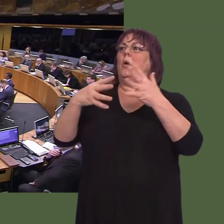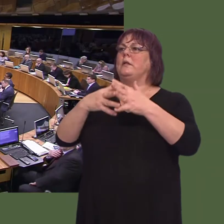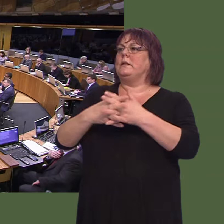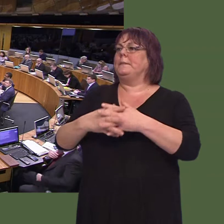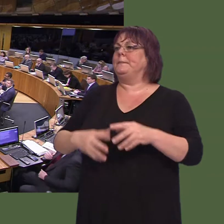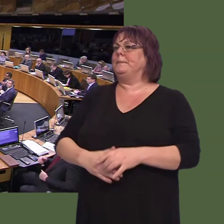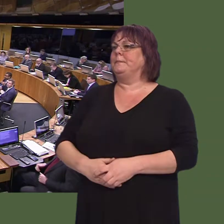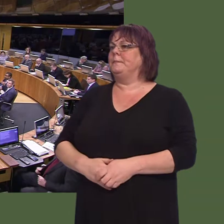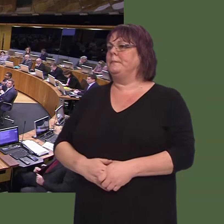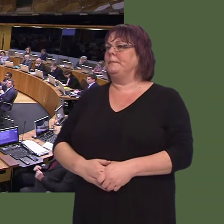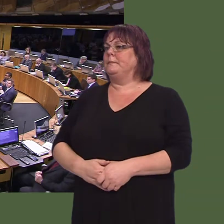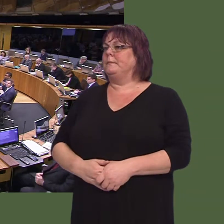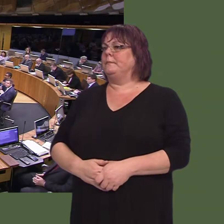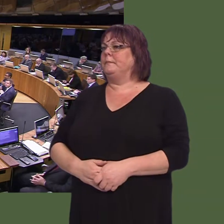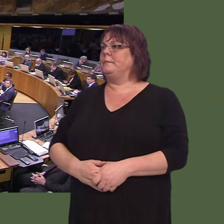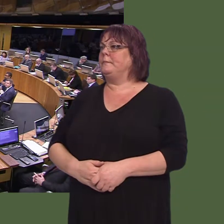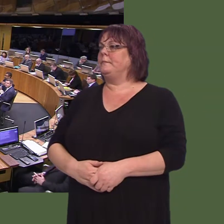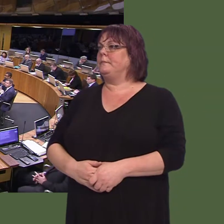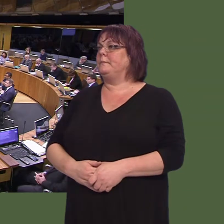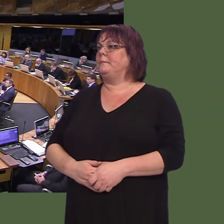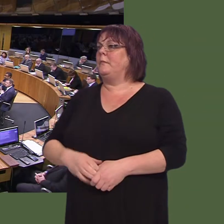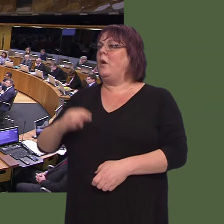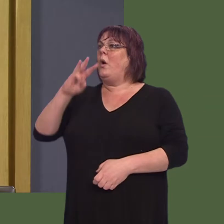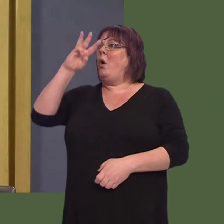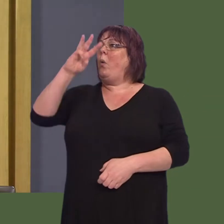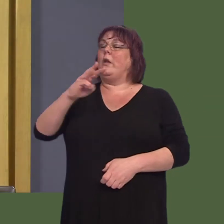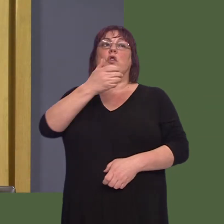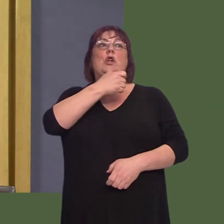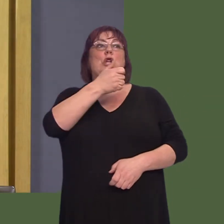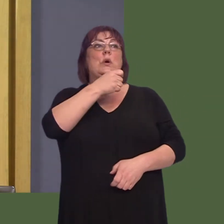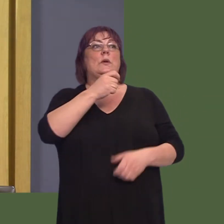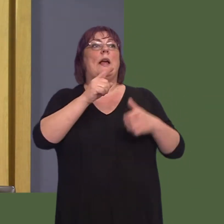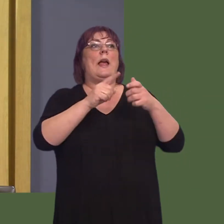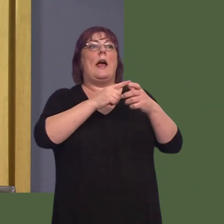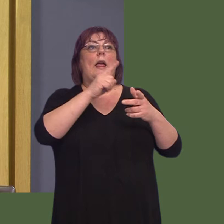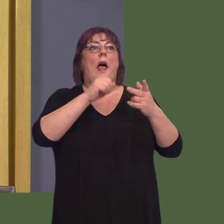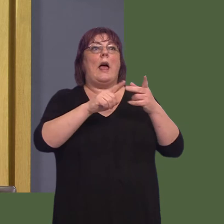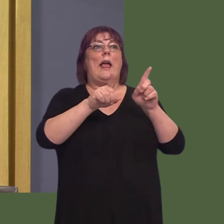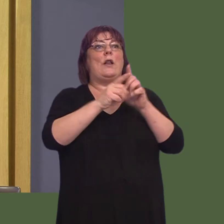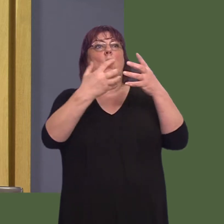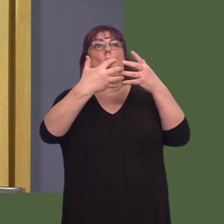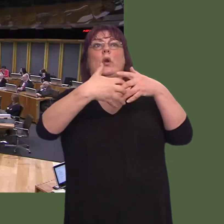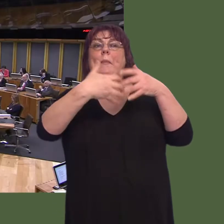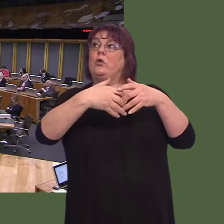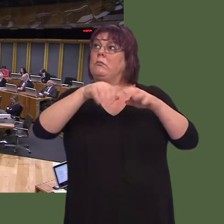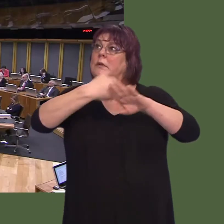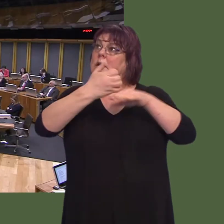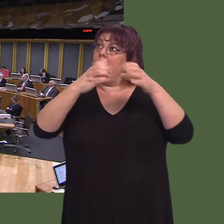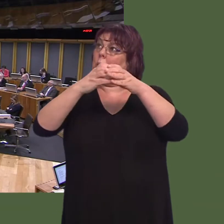Will the First Minister establish a unit to explore how Wales can harness artificial intelligence and automation? OAQ51639 Carwyn Jones AM: Well, automation, innovation